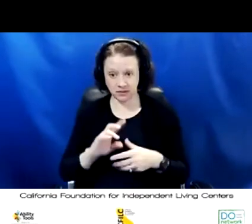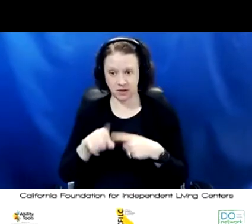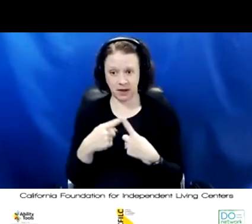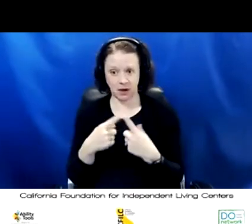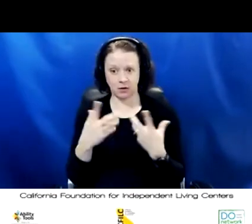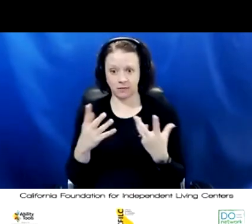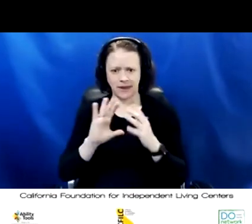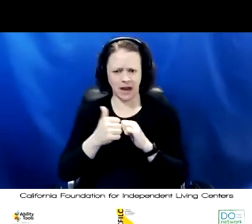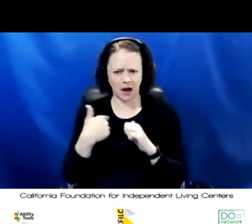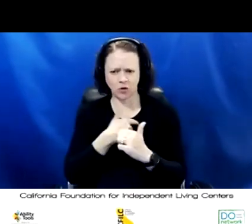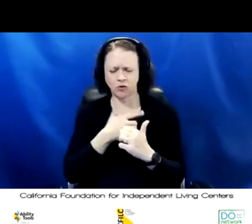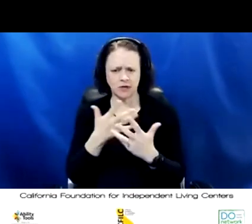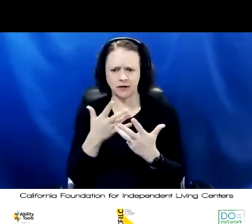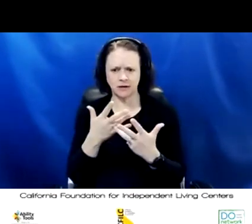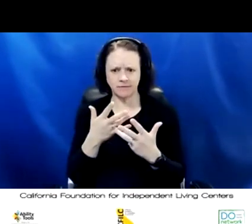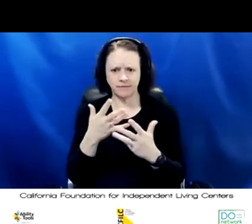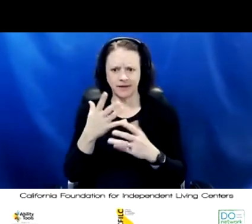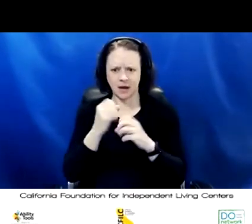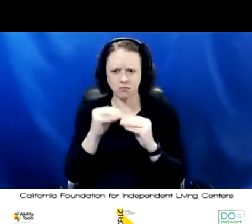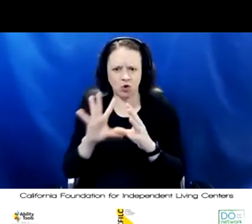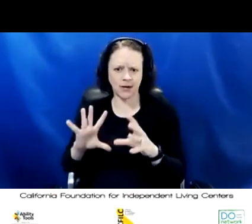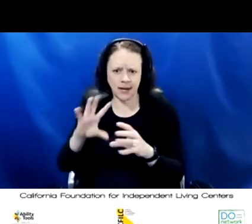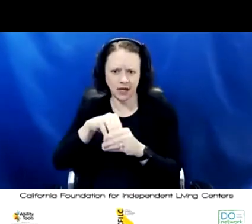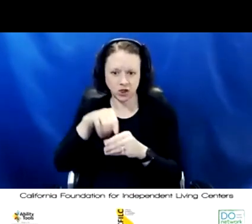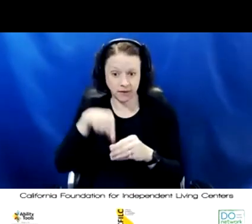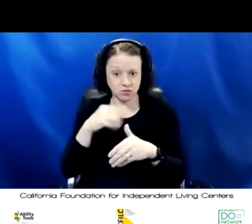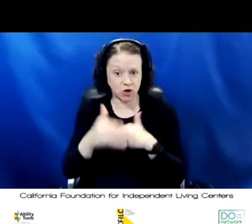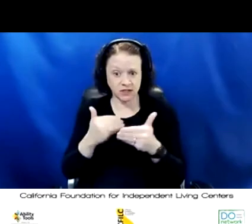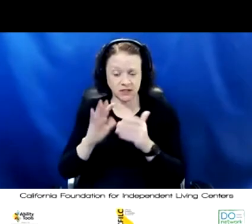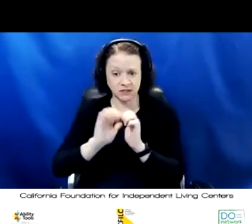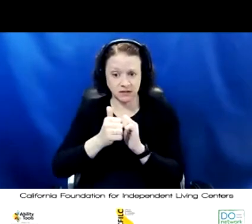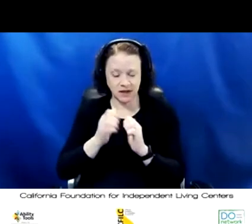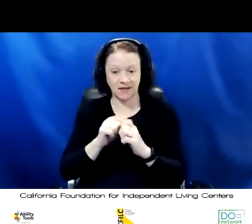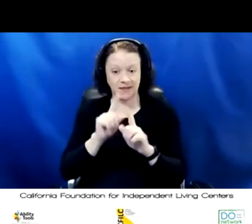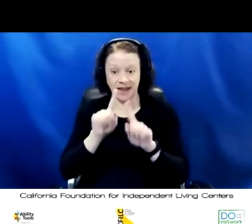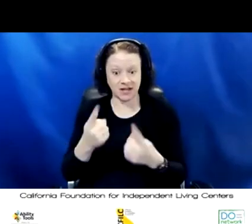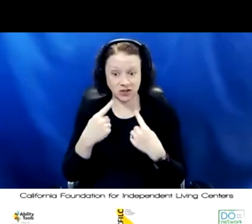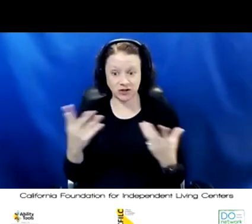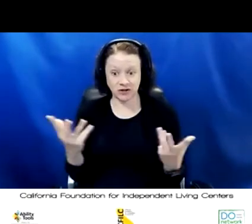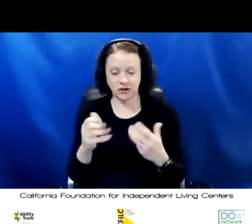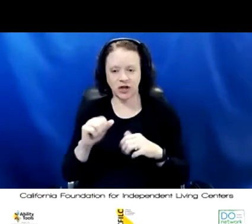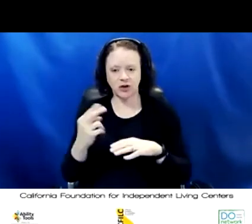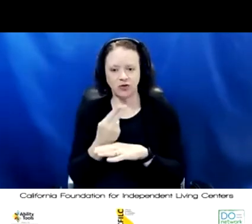how do we get, you know, more engaged in this process? And the answer is that you can use our tool kit here